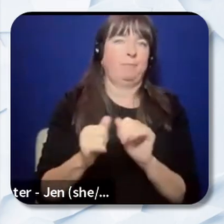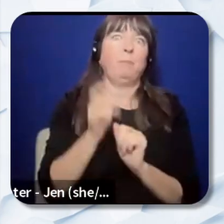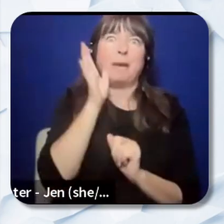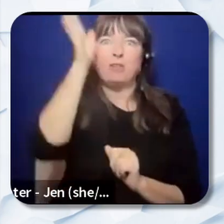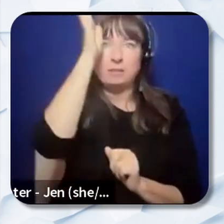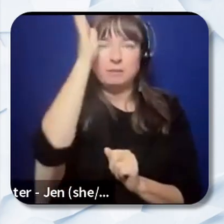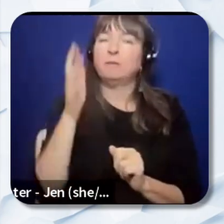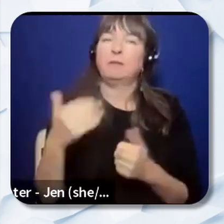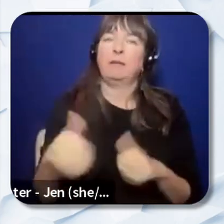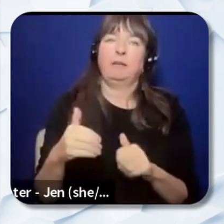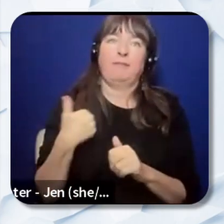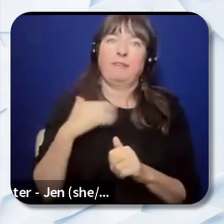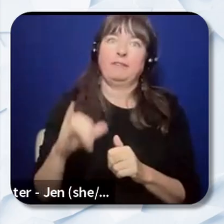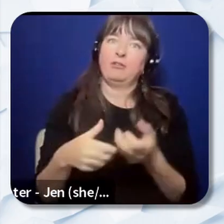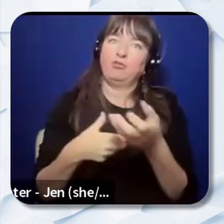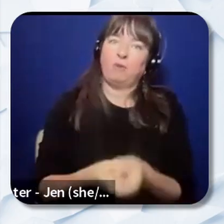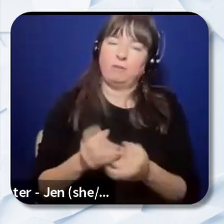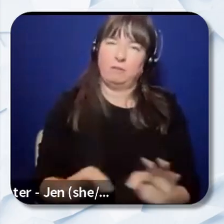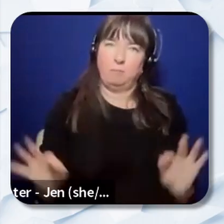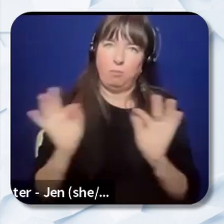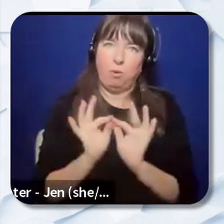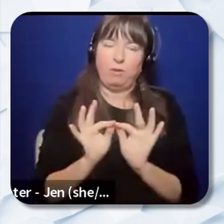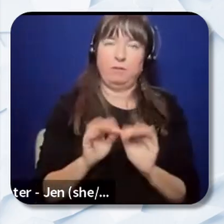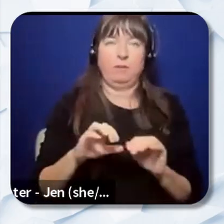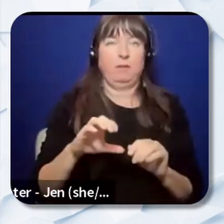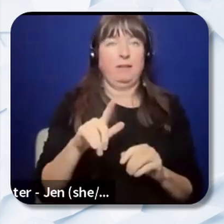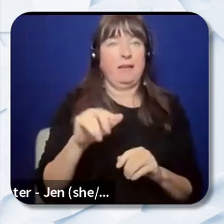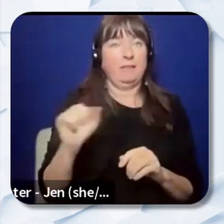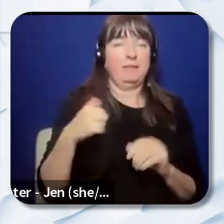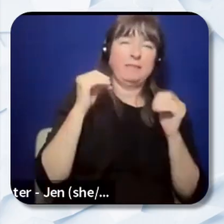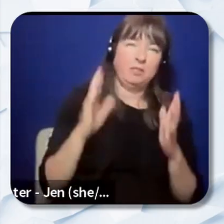trust. I know with we're saying with CLASS it's teacher-child interaction but also if we're the